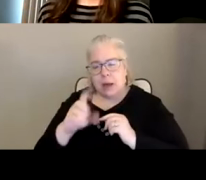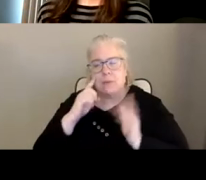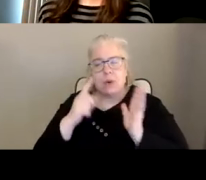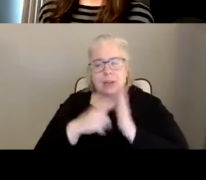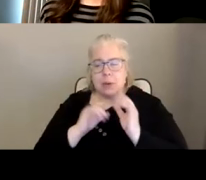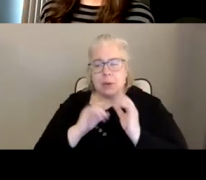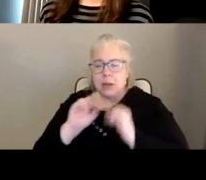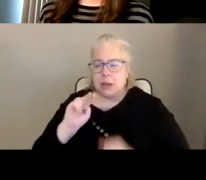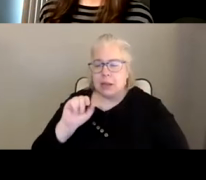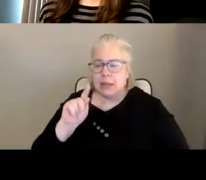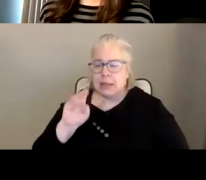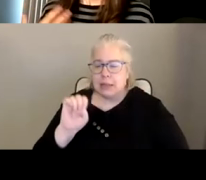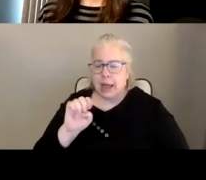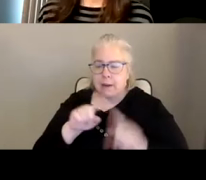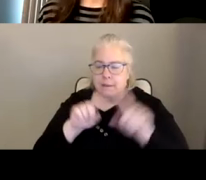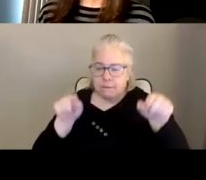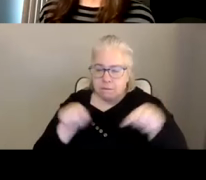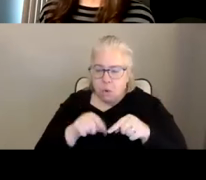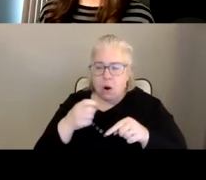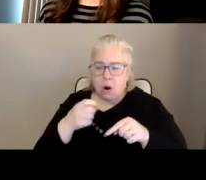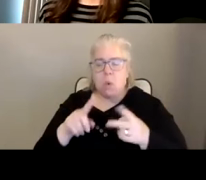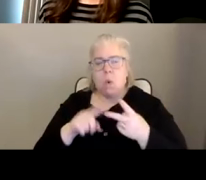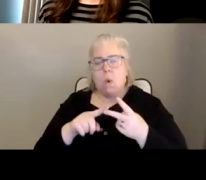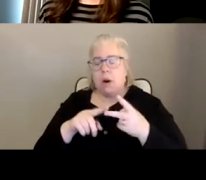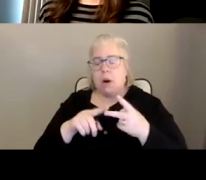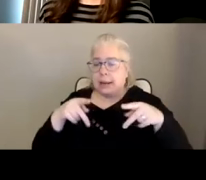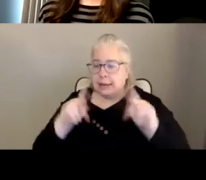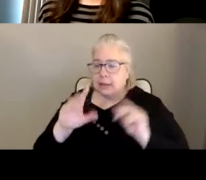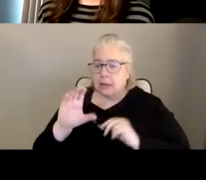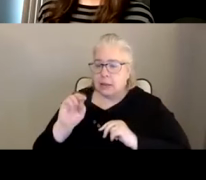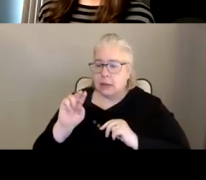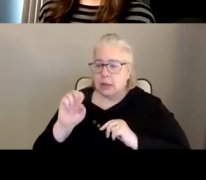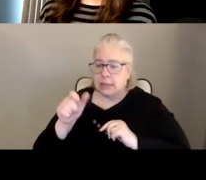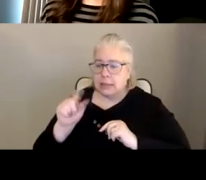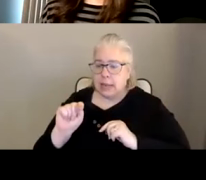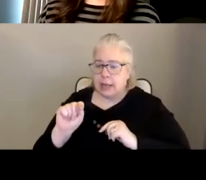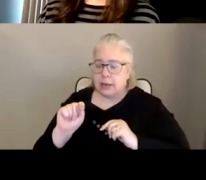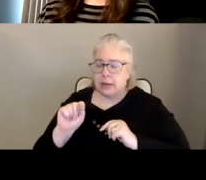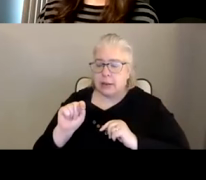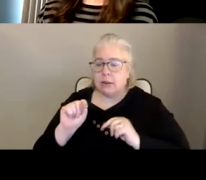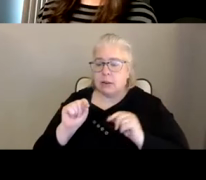or vital documents that you have like consent forms or agreements with clients.